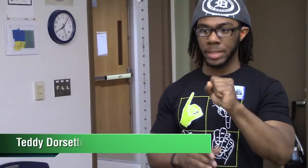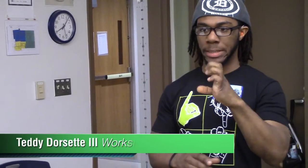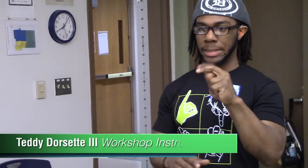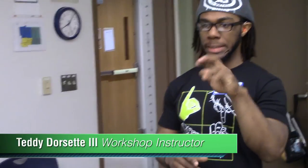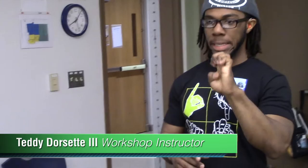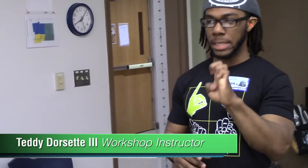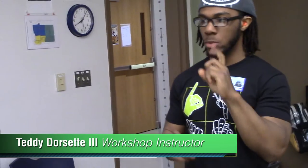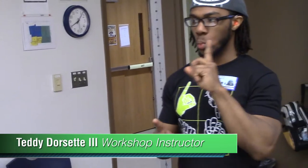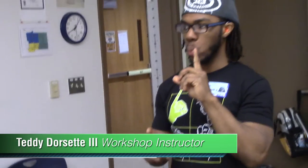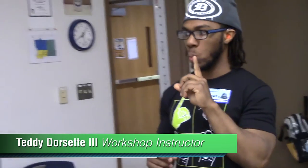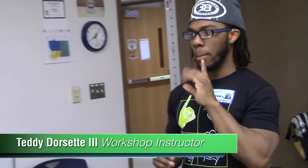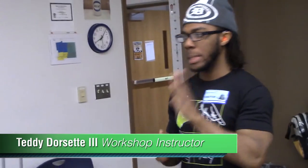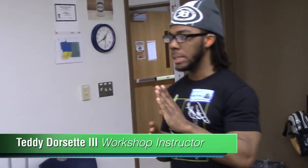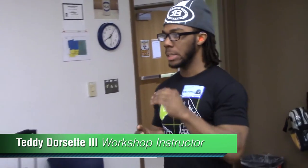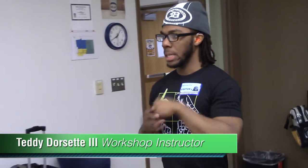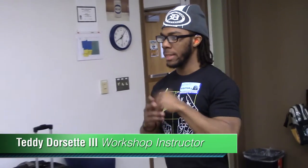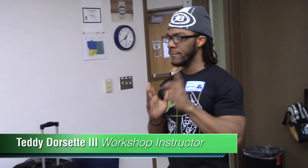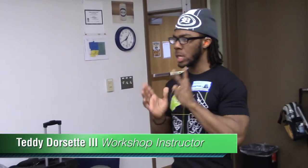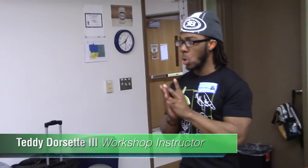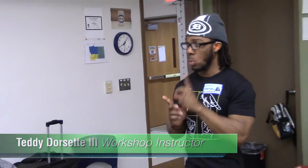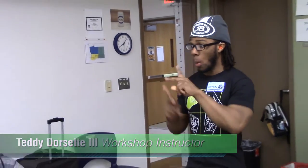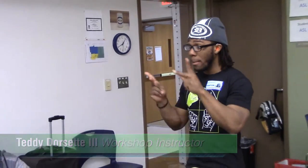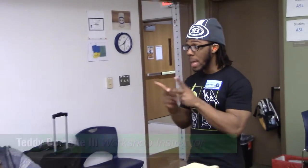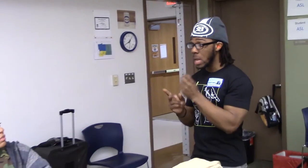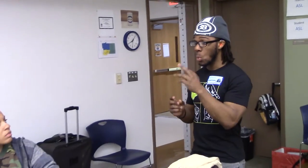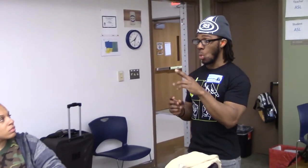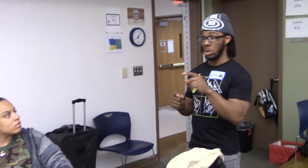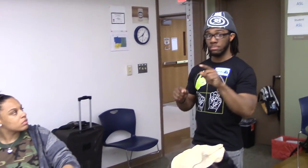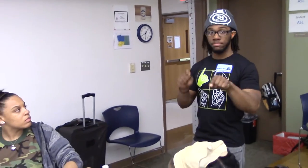Think about where you want to film in one location or multiple locations.